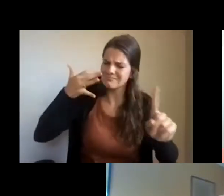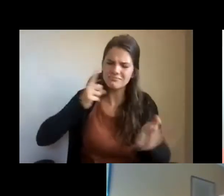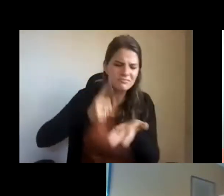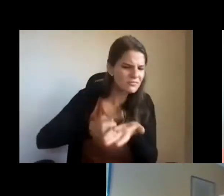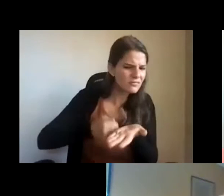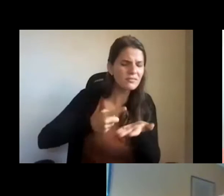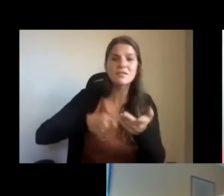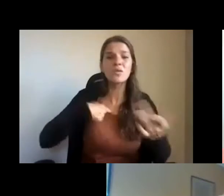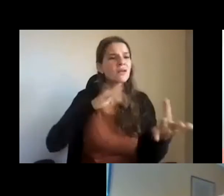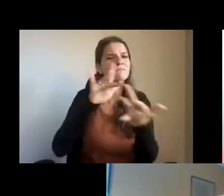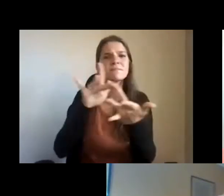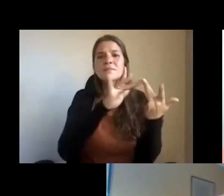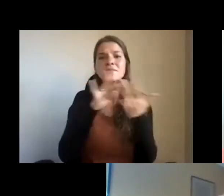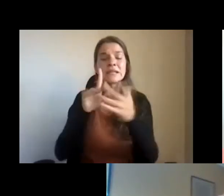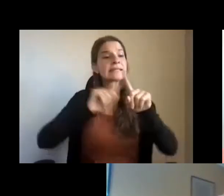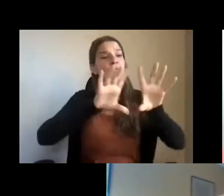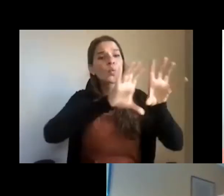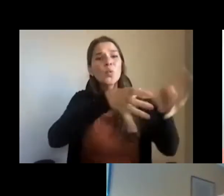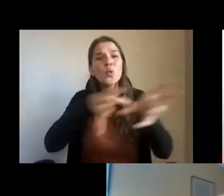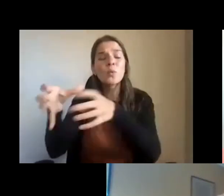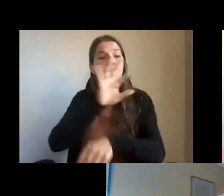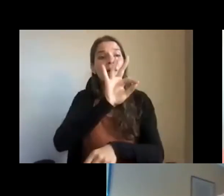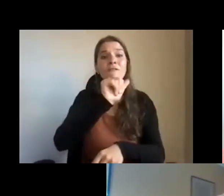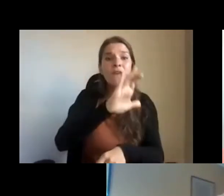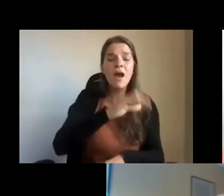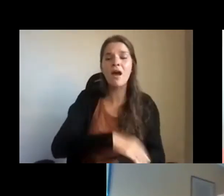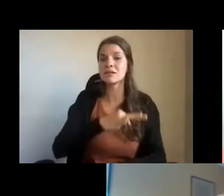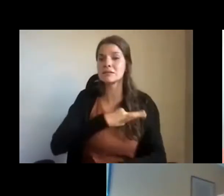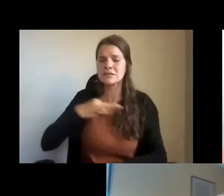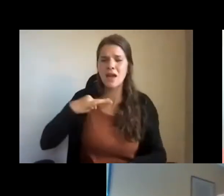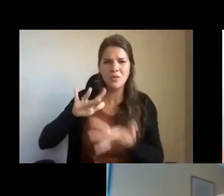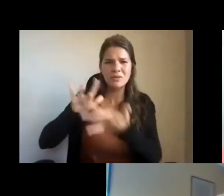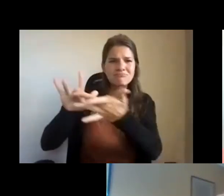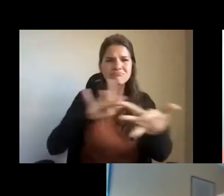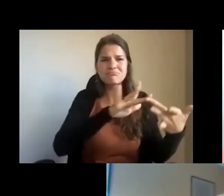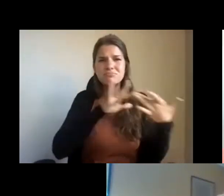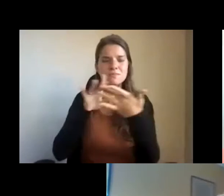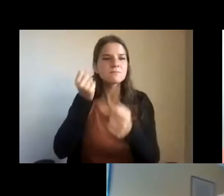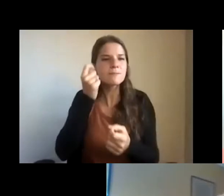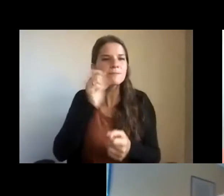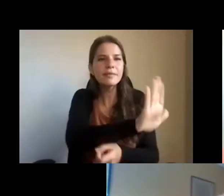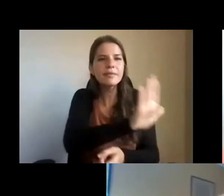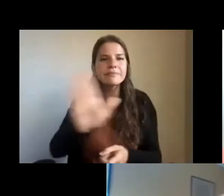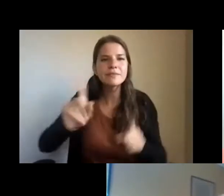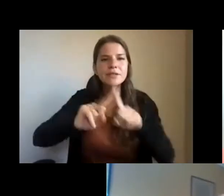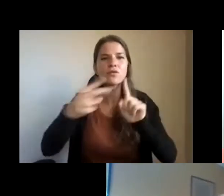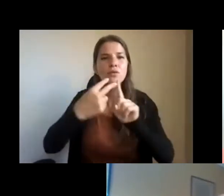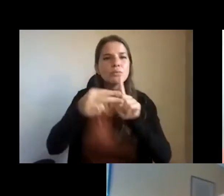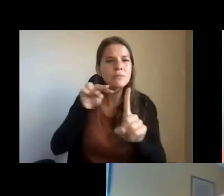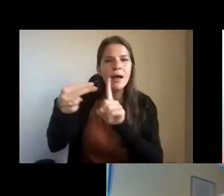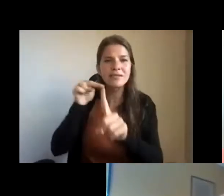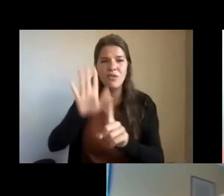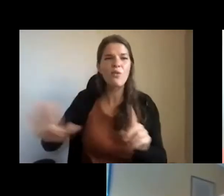groups of faculty and staff. Really got some perspective across the University. Again I